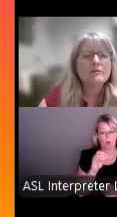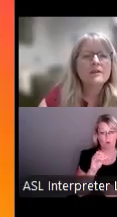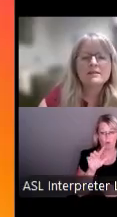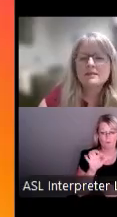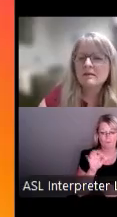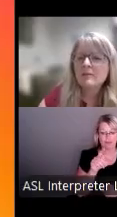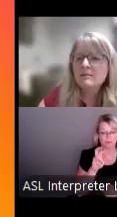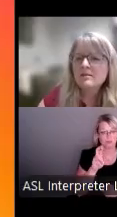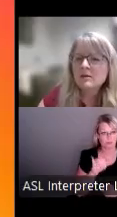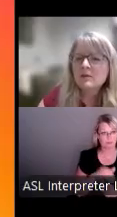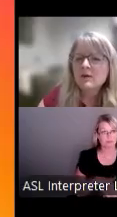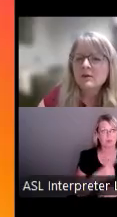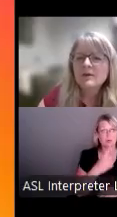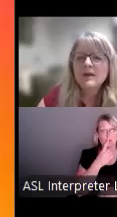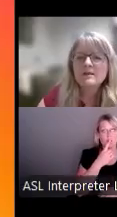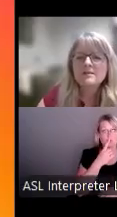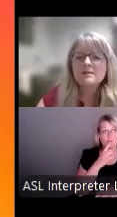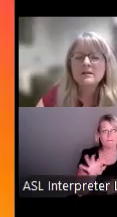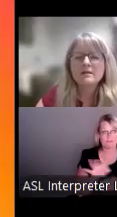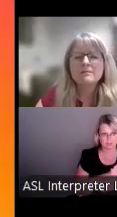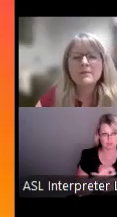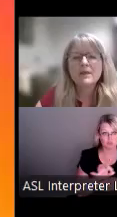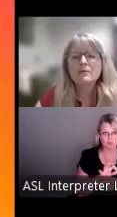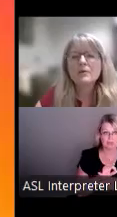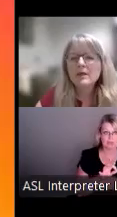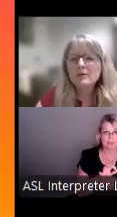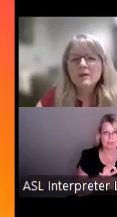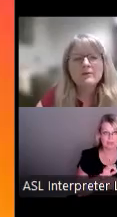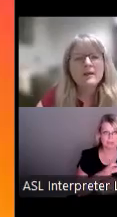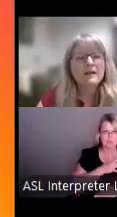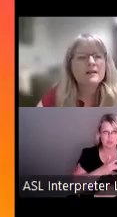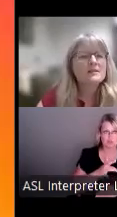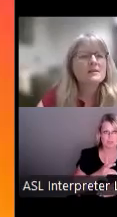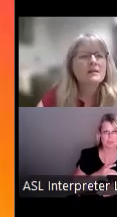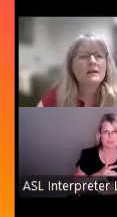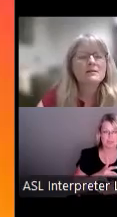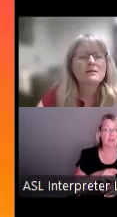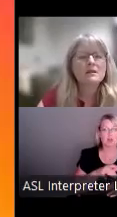reflexive. Babies are born with that, that rooting reflex, that